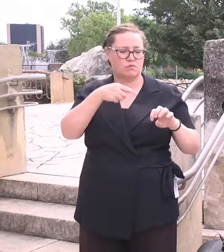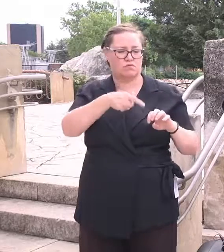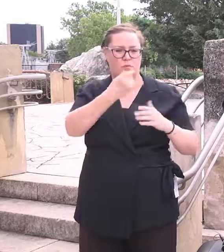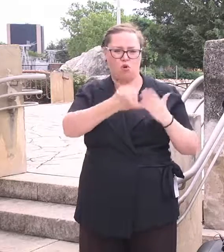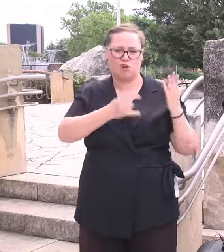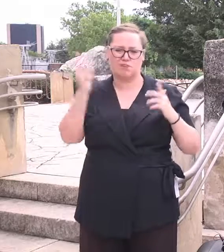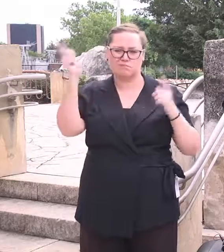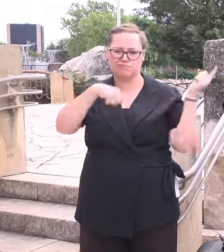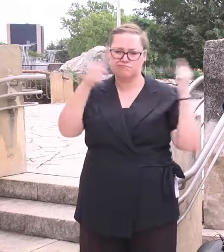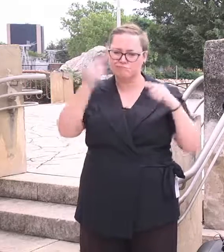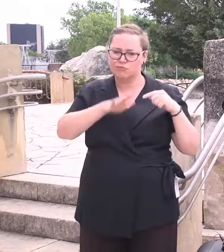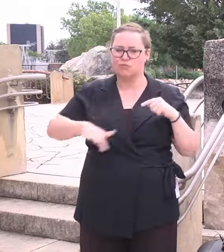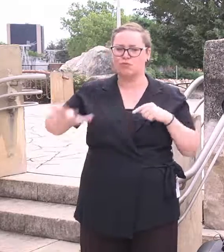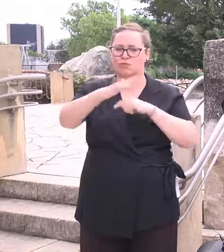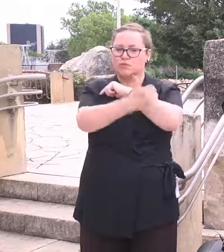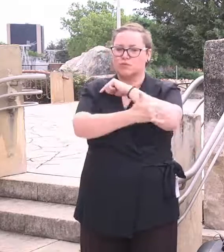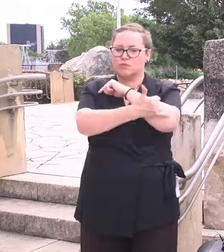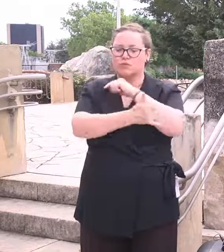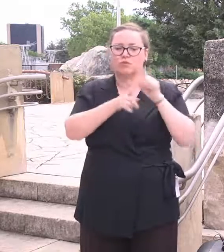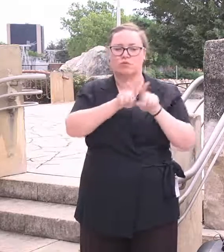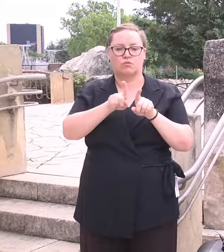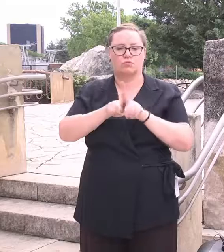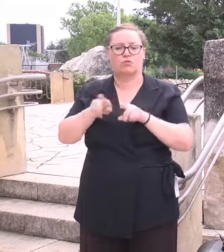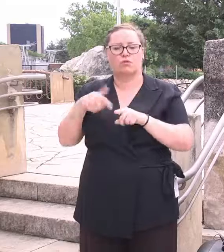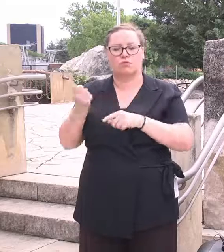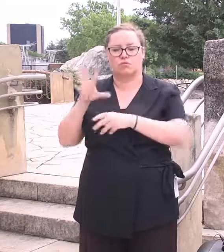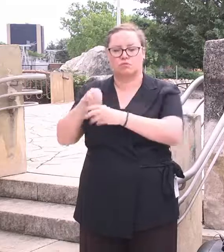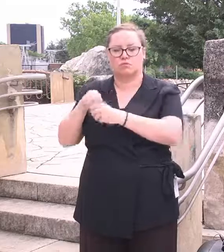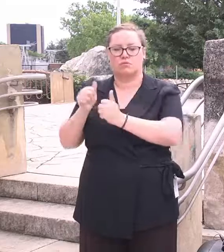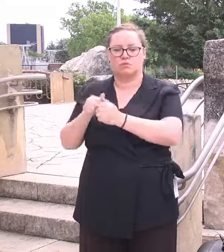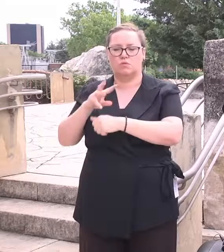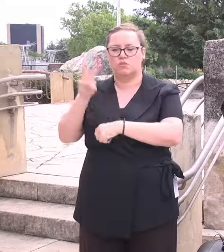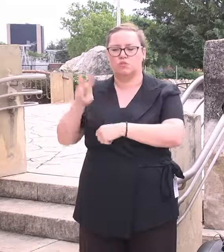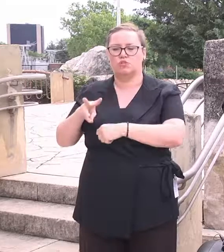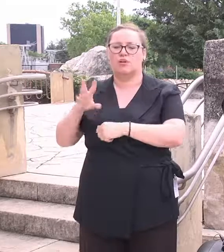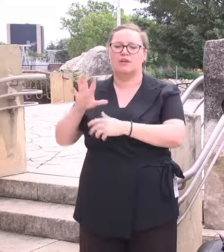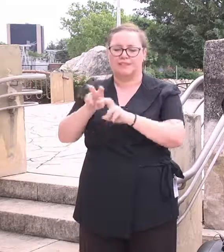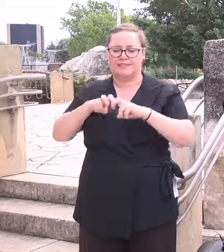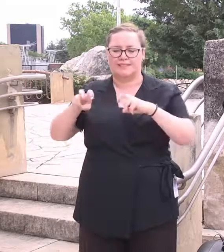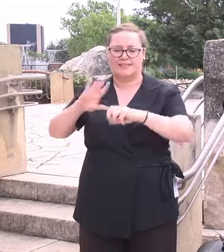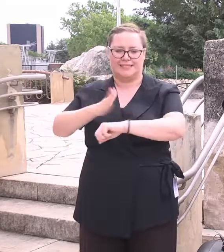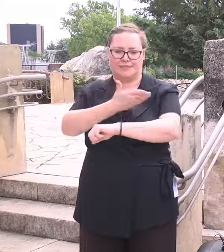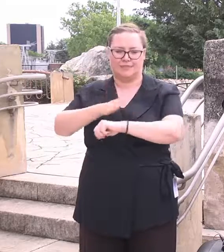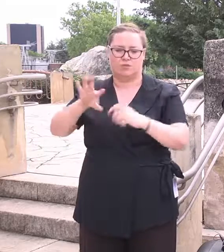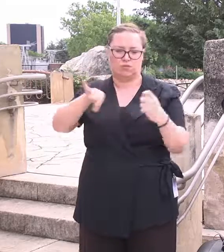as well as a free concert series featuring your witchat Symphony Orchestra we have a schedule of